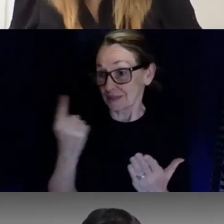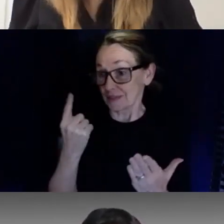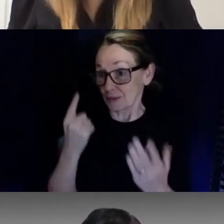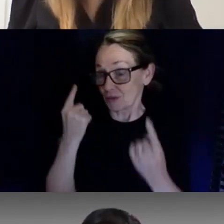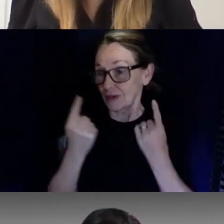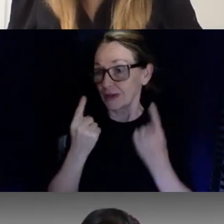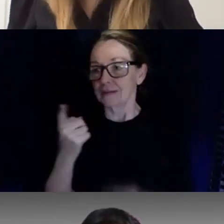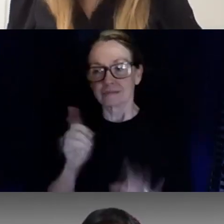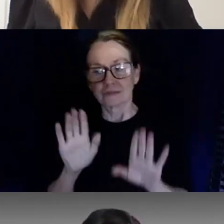WHEN WE LOOK AT THE INDIVIDUALS IN AMBULANCES, THE MEDICAL PROVIDERS, THEY GET THERE FIRST.